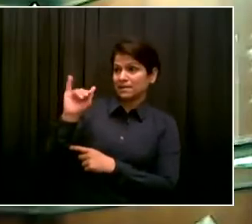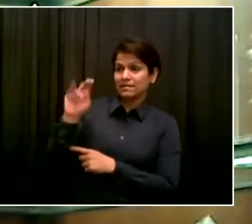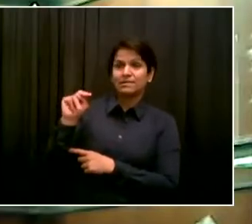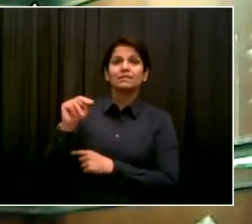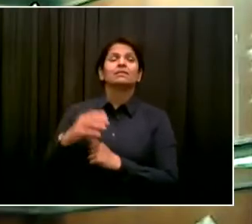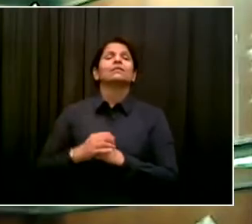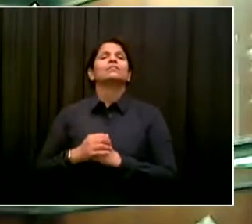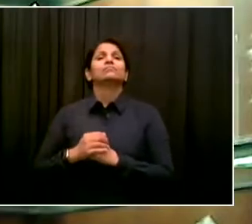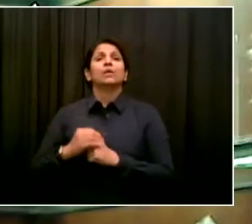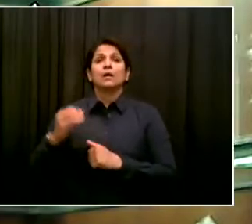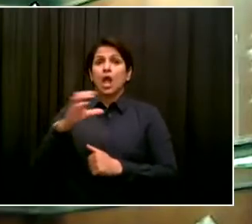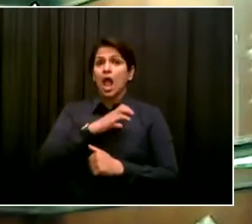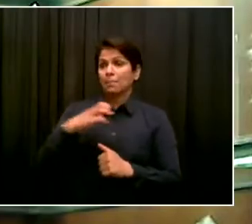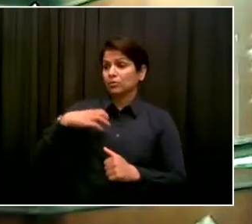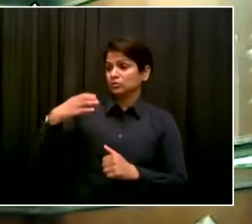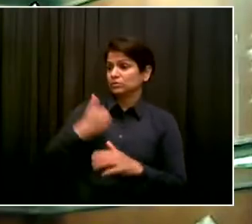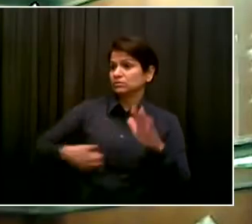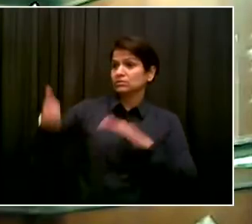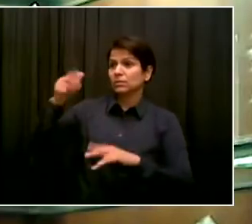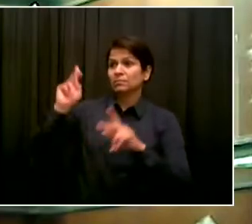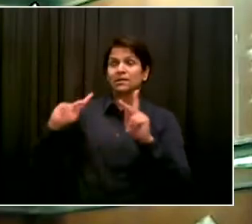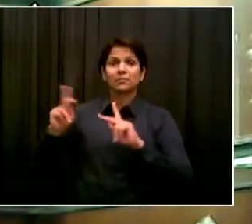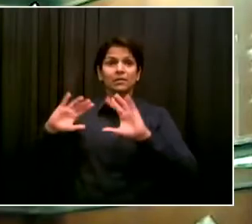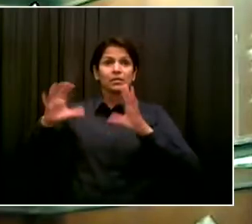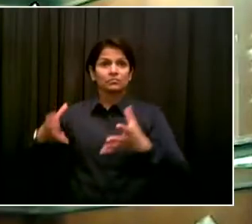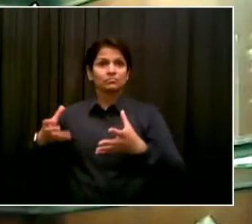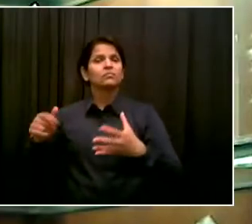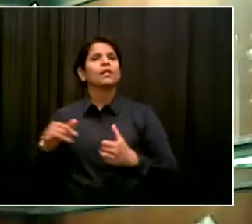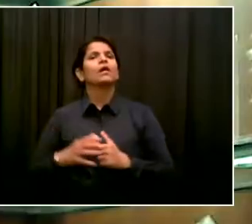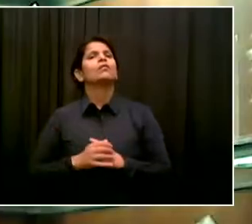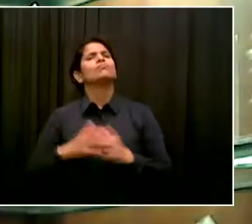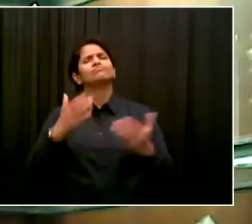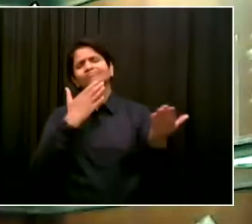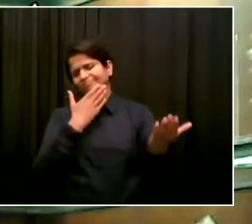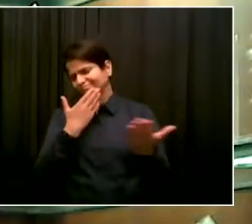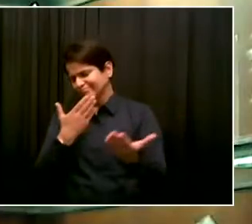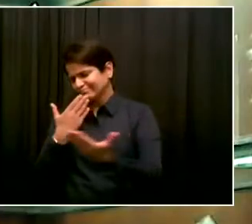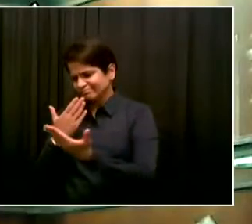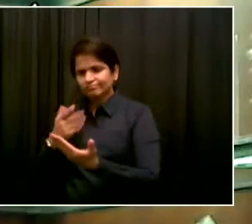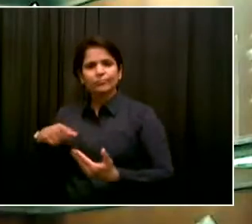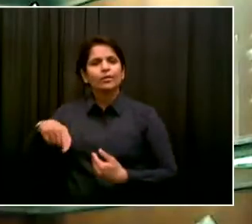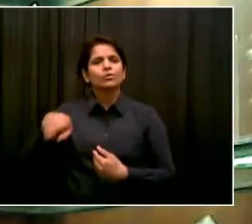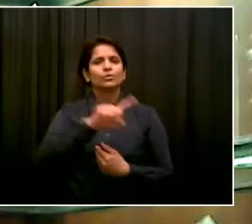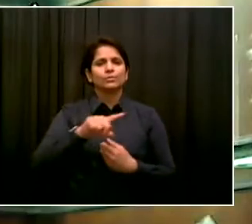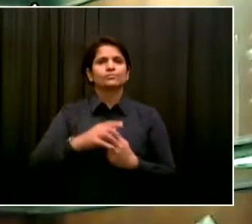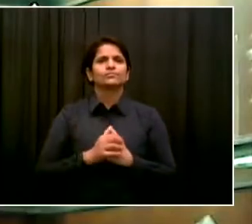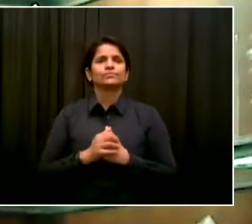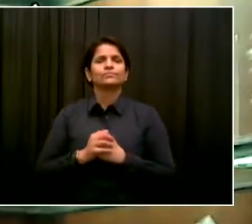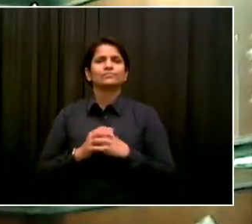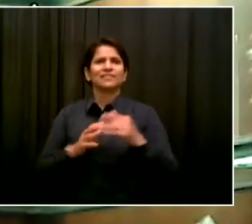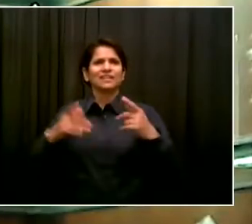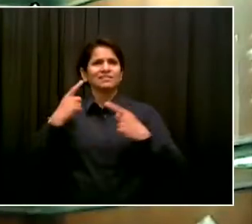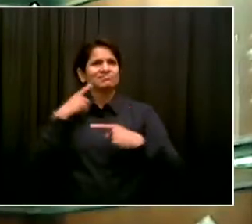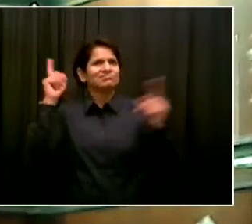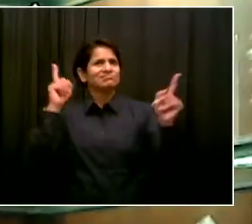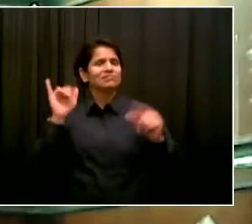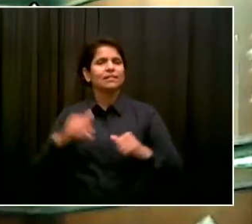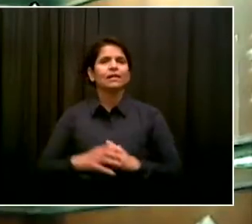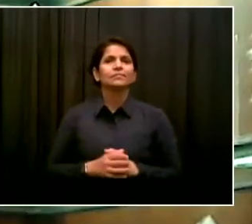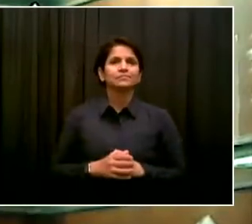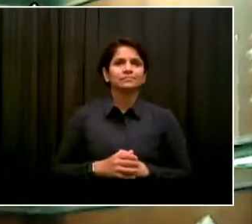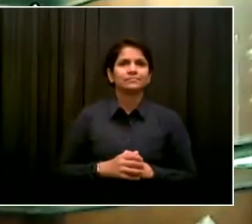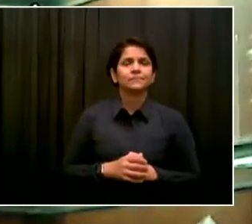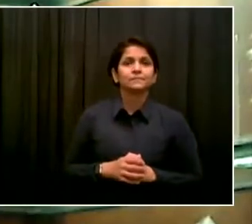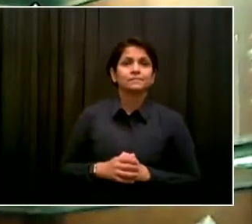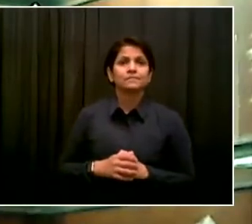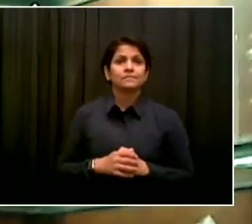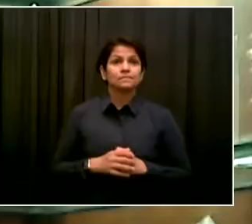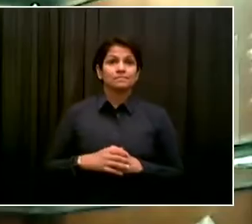MADE THIS